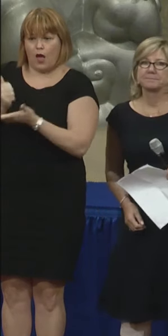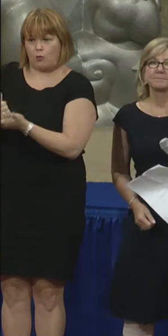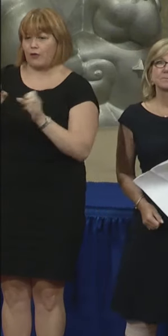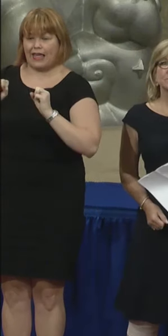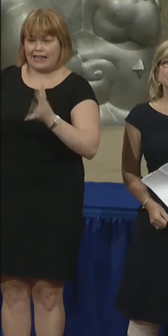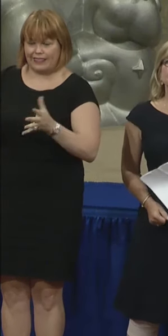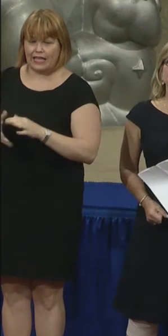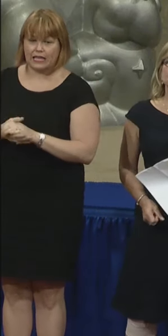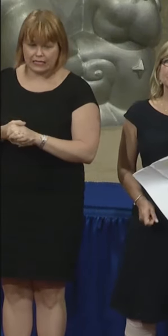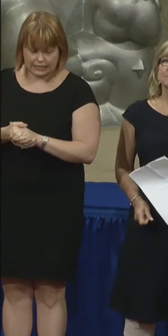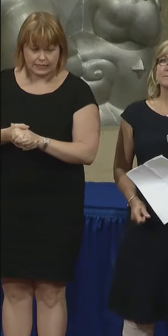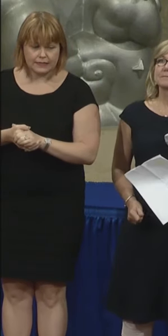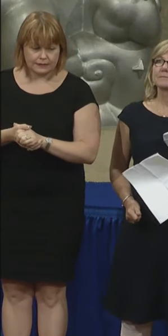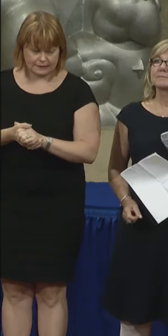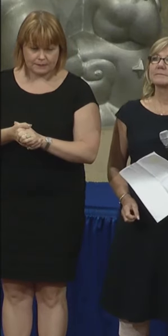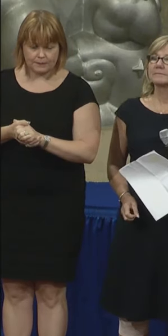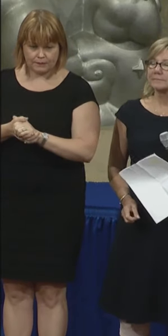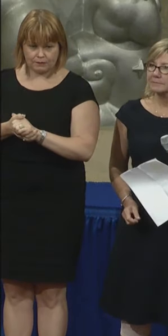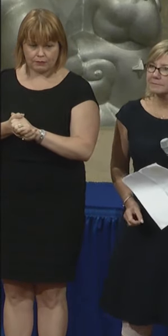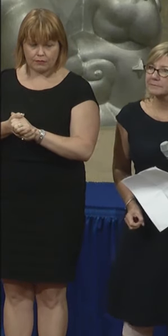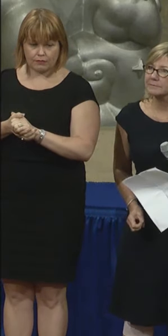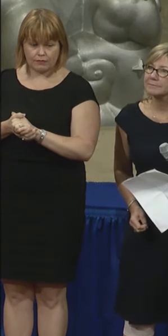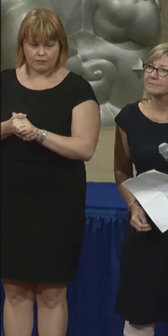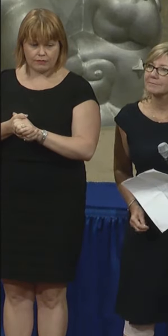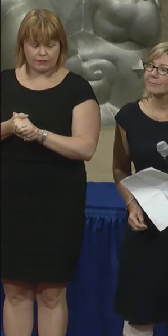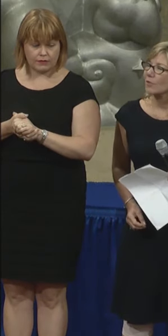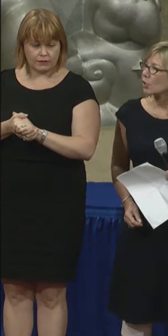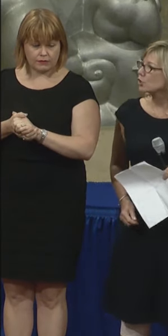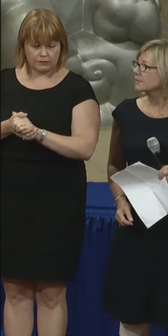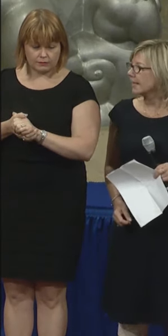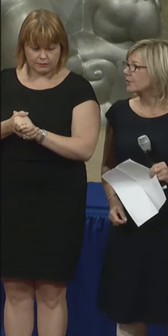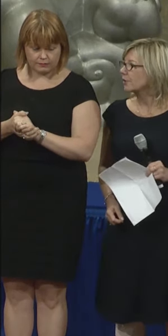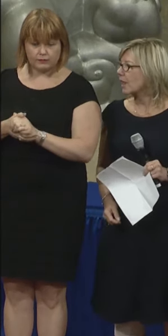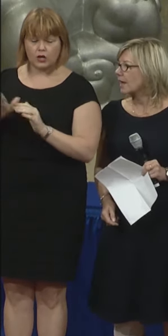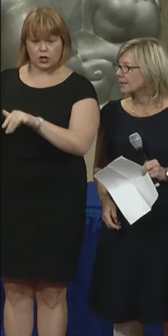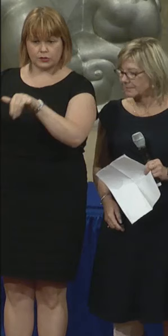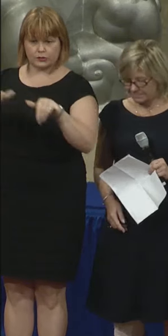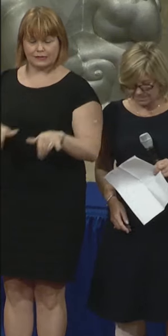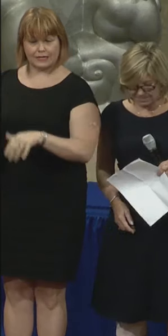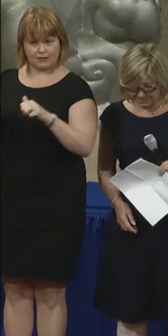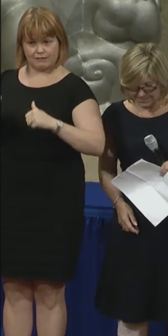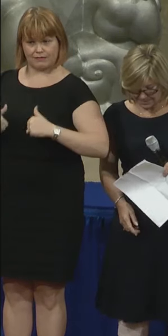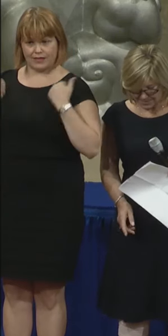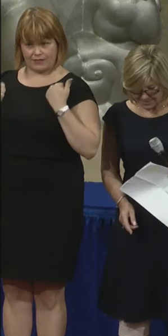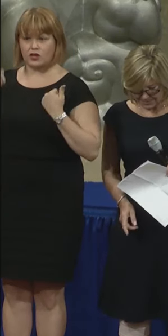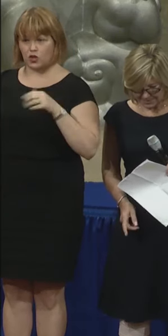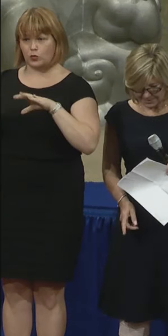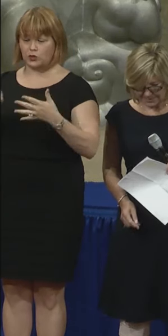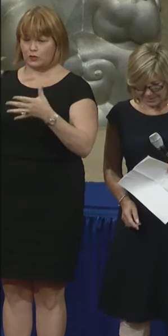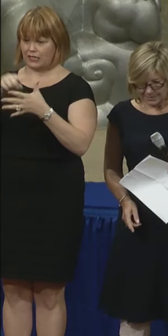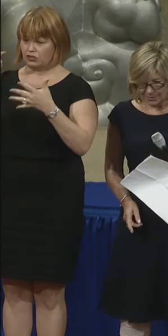INSTEAD, HER STANDARD LINE IS, "YOU ARE GOING TO DO SUCH AND SUCH, RIGHT?"